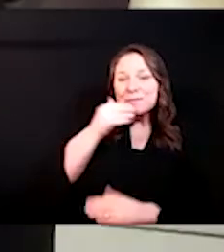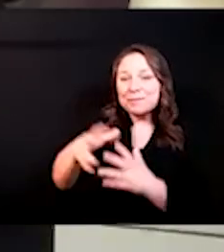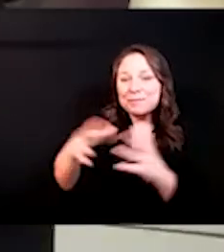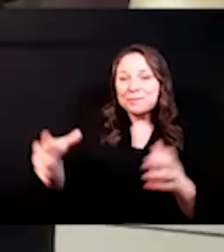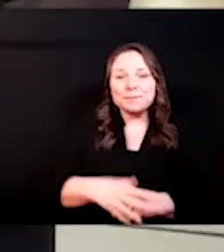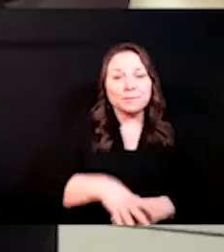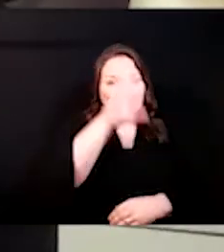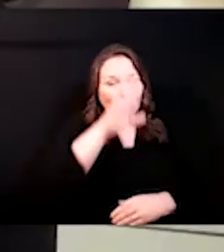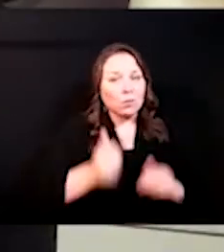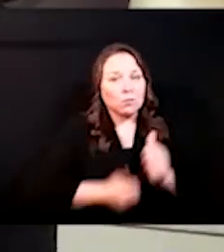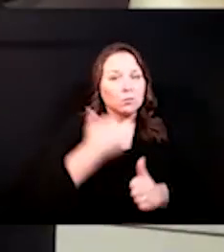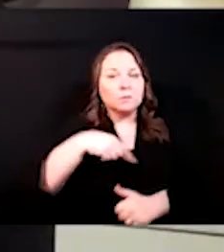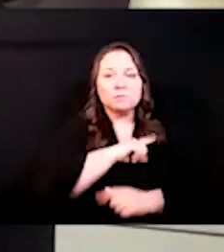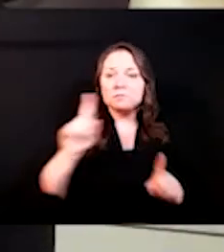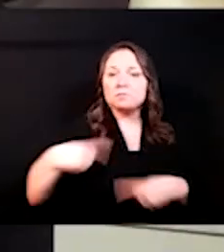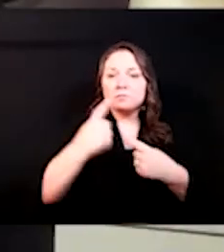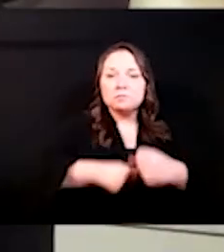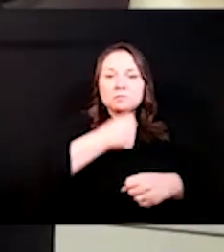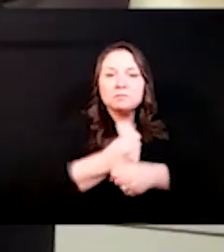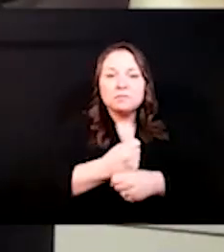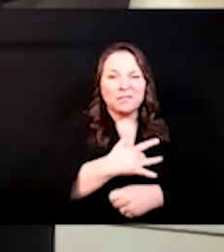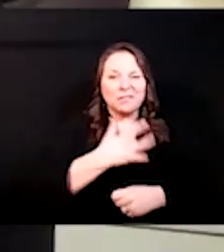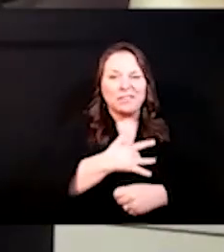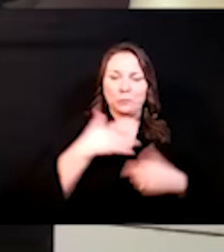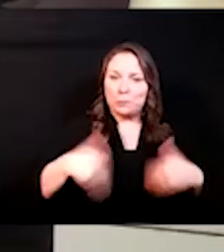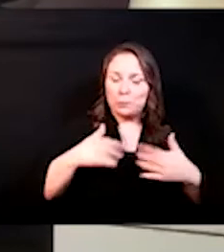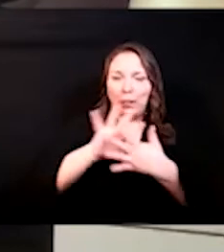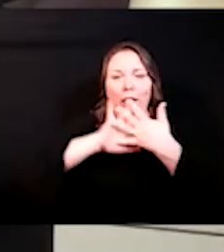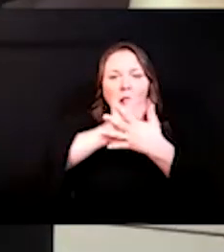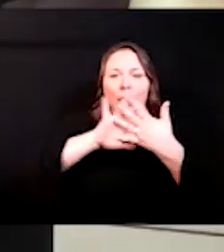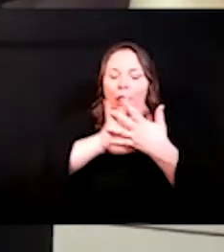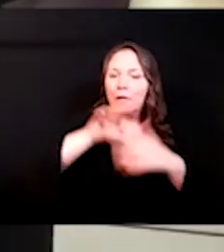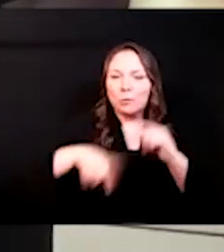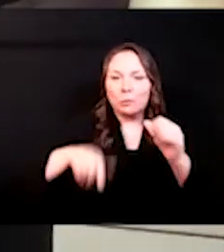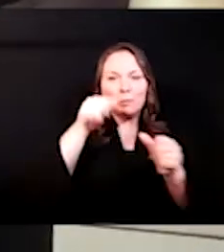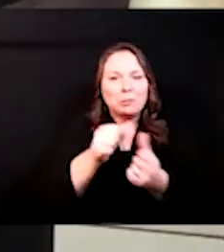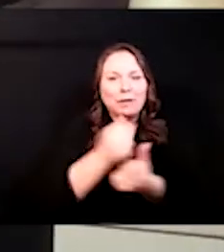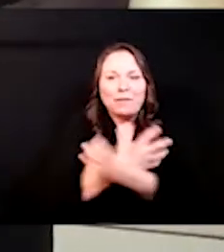» GREAT TO SEE YOU, TOO. THANK YOU SO IN. » THIS PAST YEAR SEEMS LIKE A